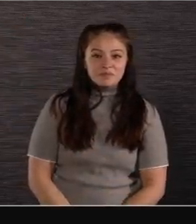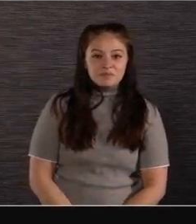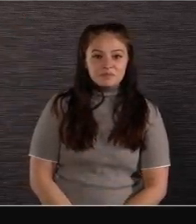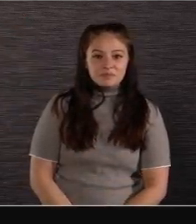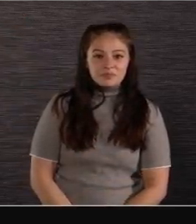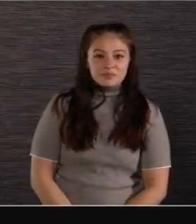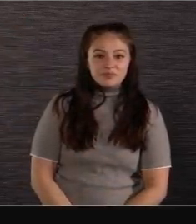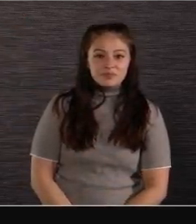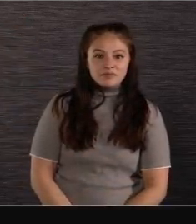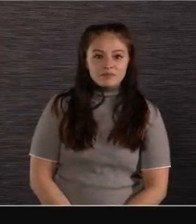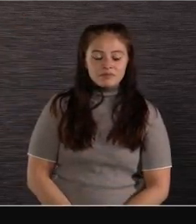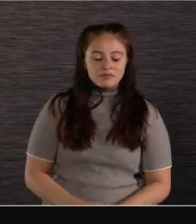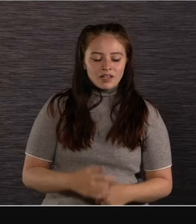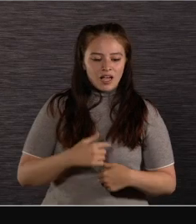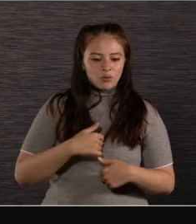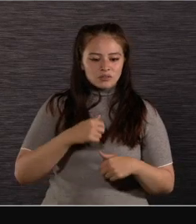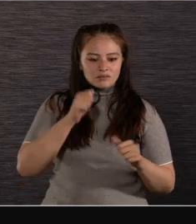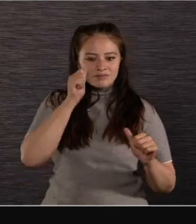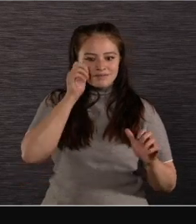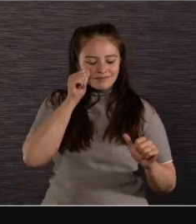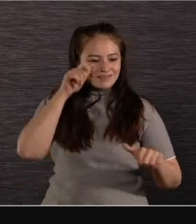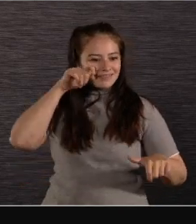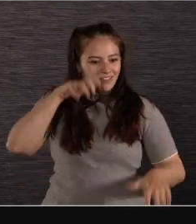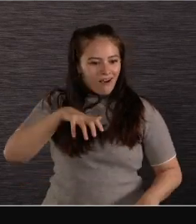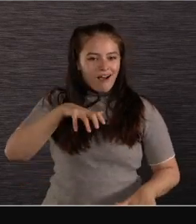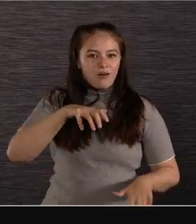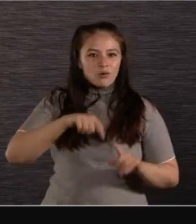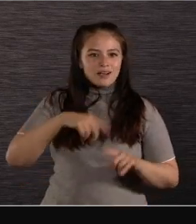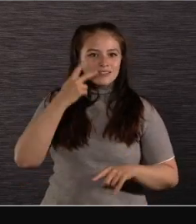I was stoked when I heard the announcement of Sony's new drone.